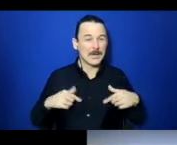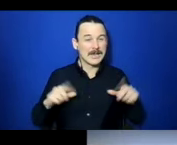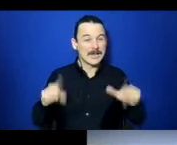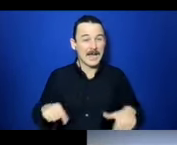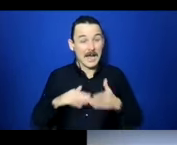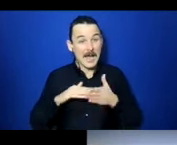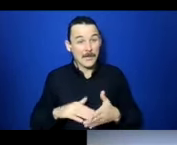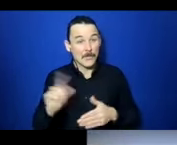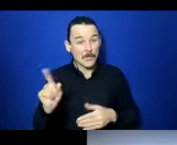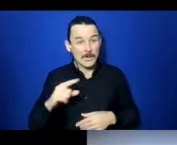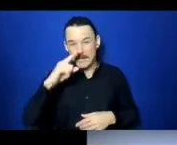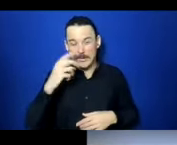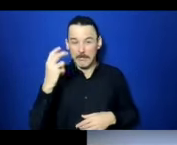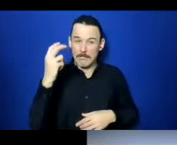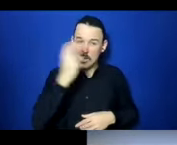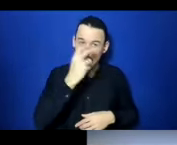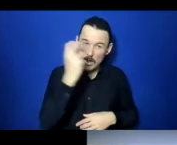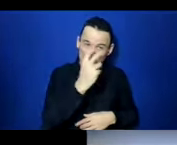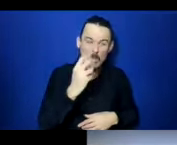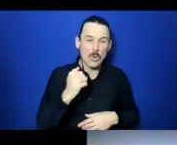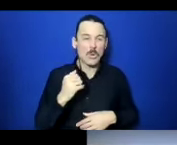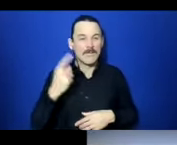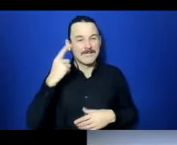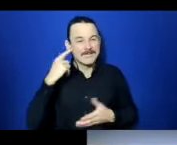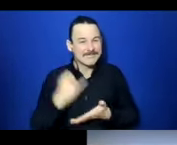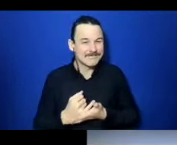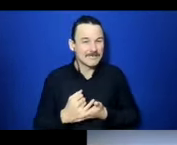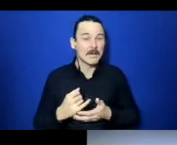navigate unfamiliar buildings, like hospitals or universities,